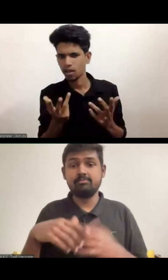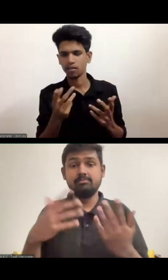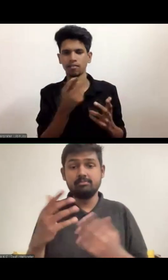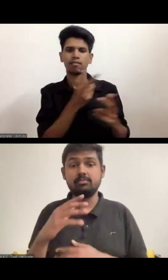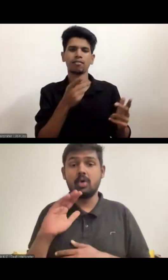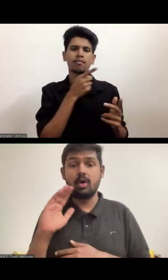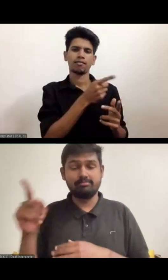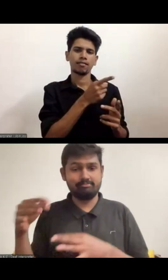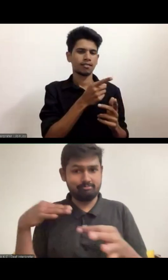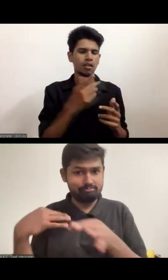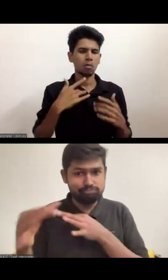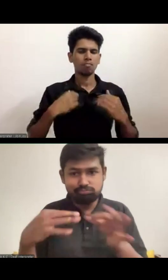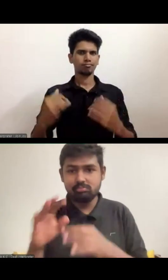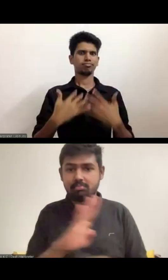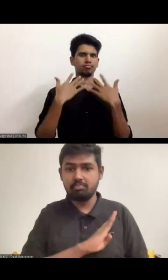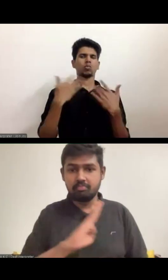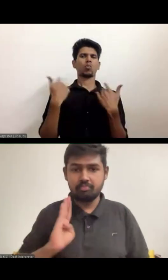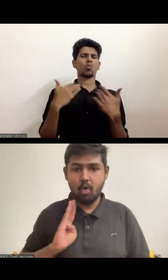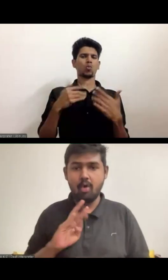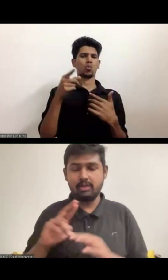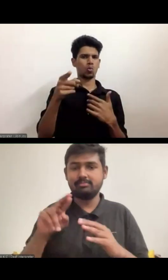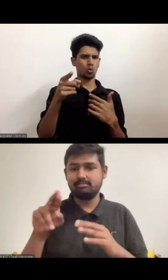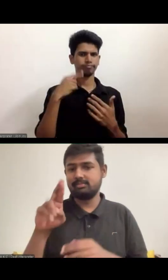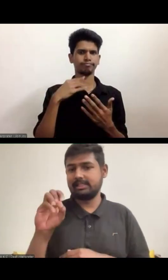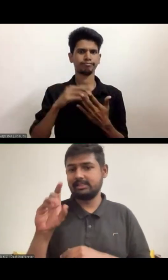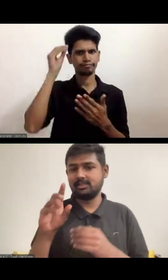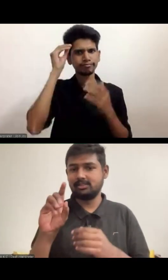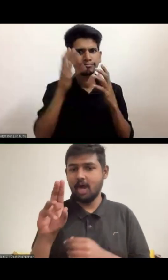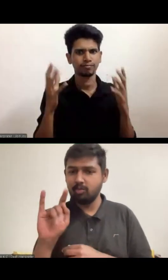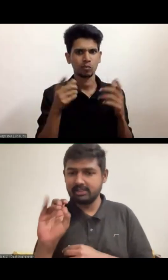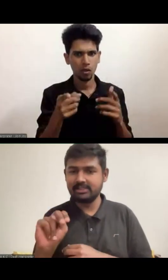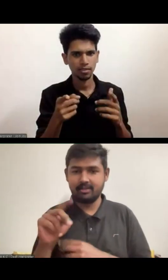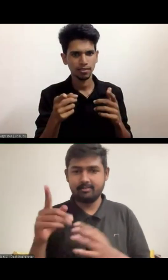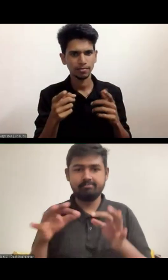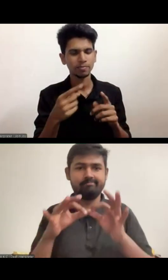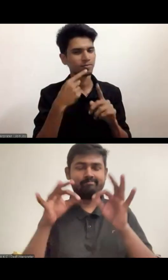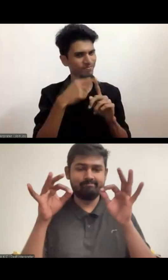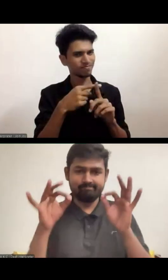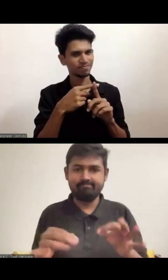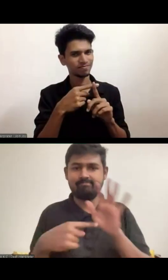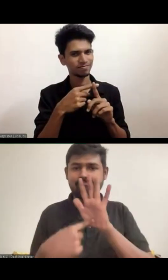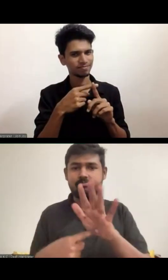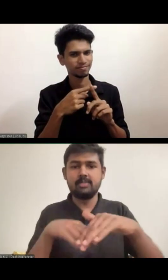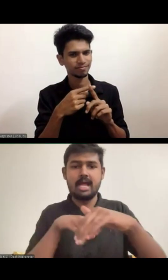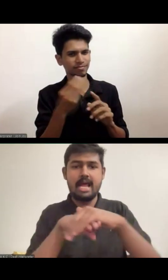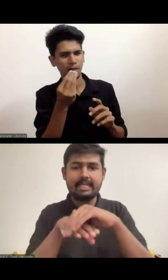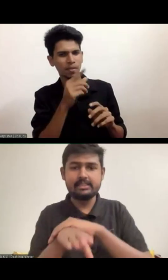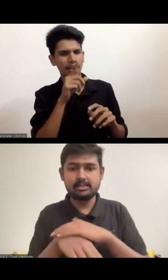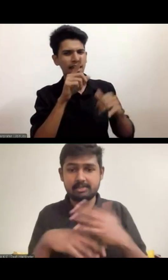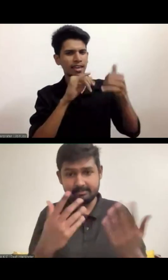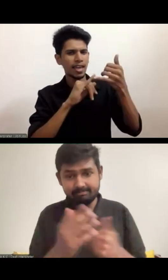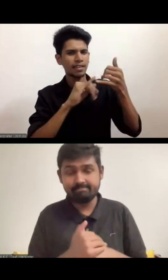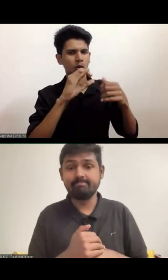And also working towards eliminating barriers to ISOC's content, events, services, processes and